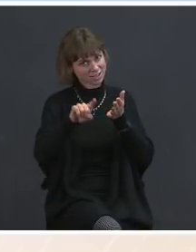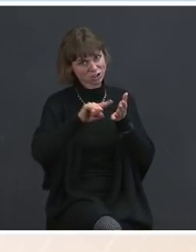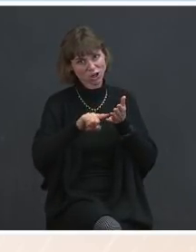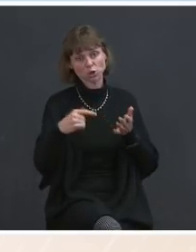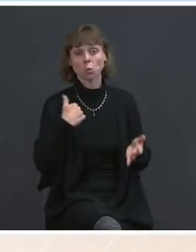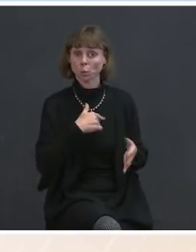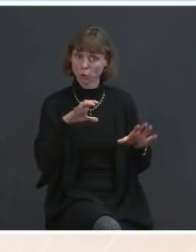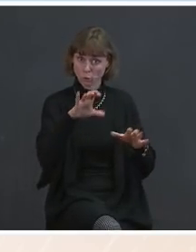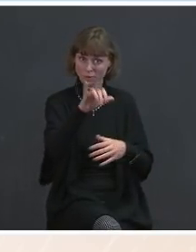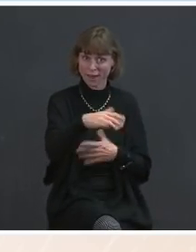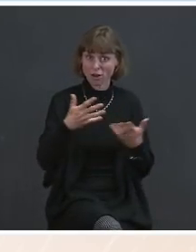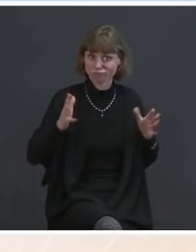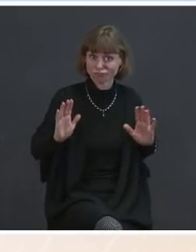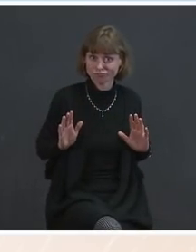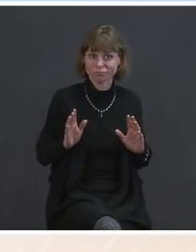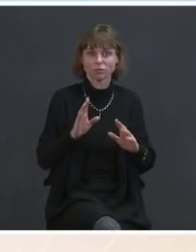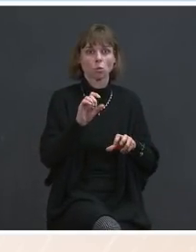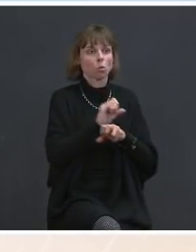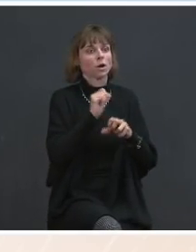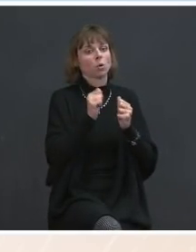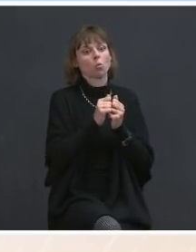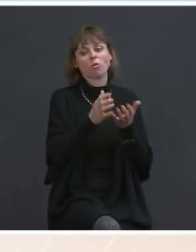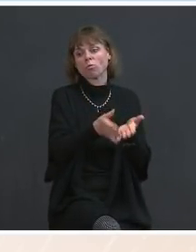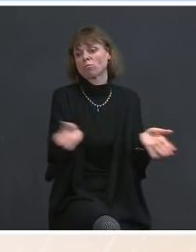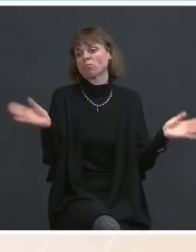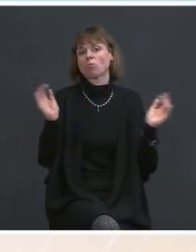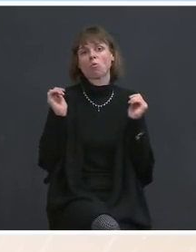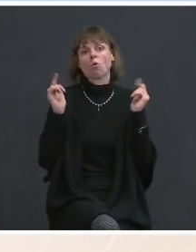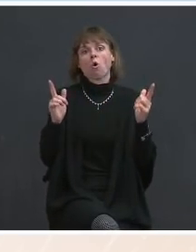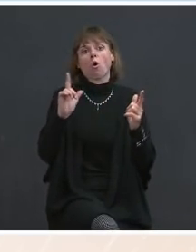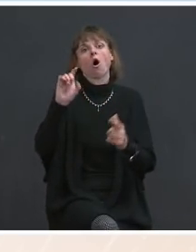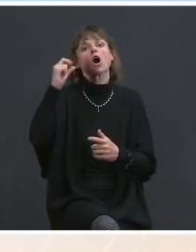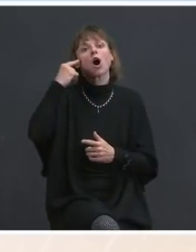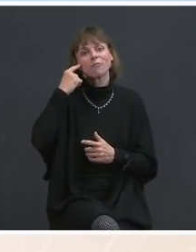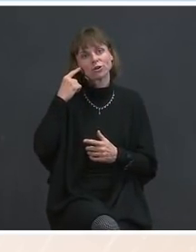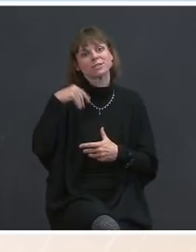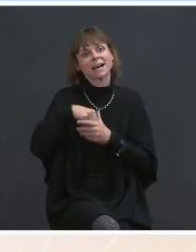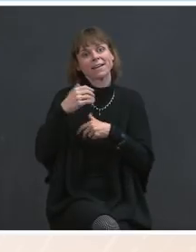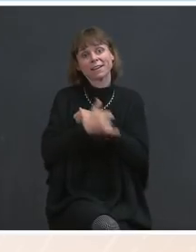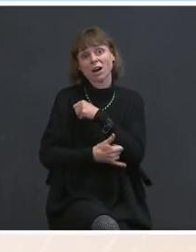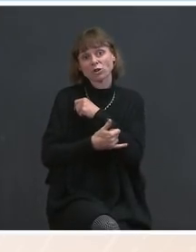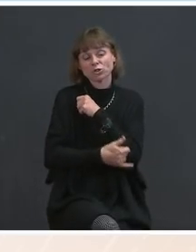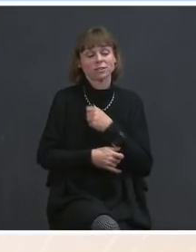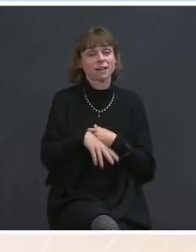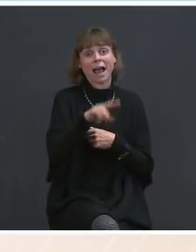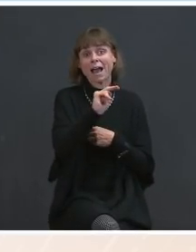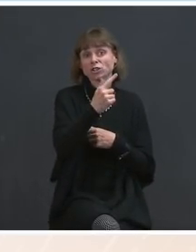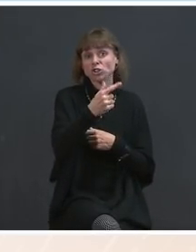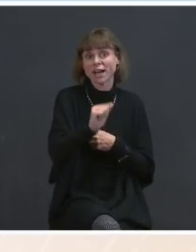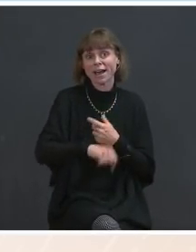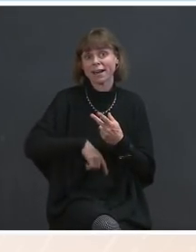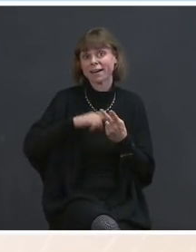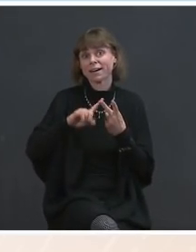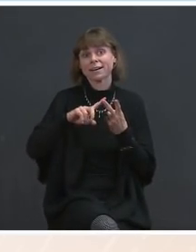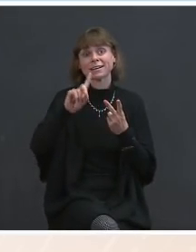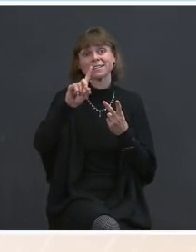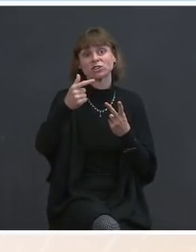but also working with governors across the country -- with the NGA, with the DGA, with others -- to address issues that come up,